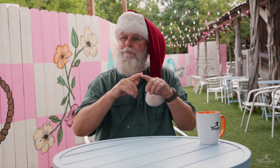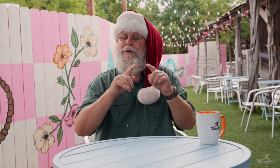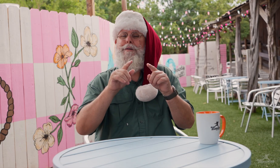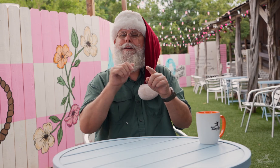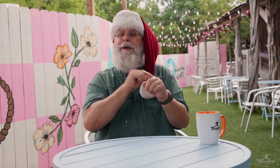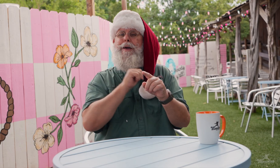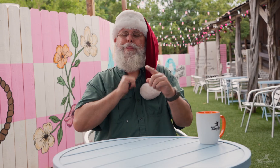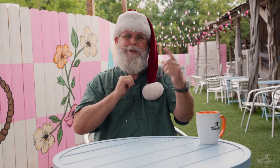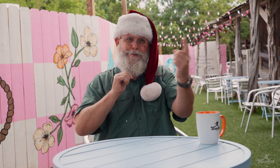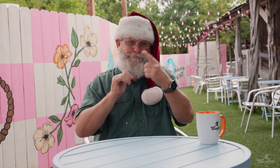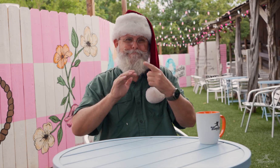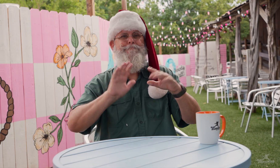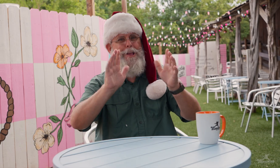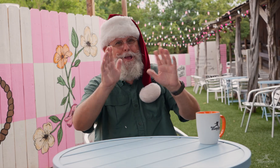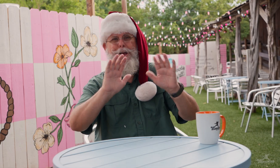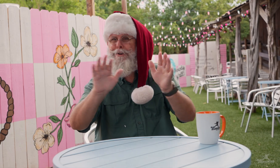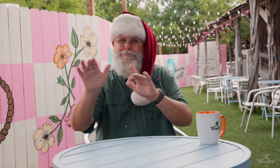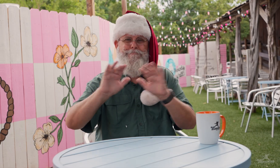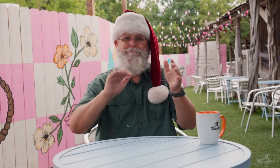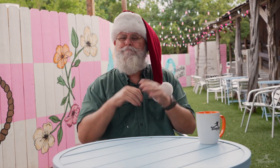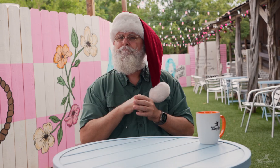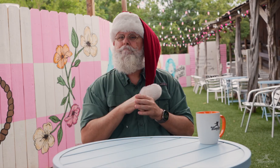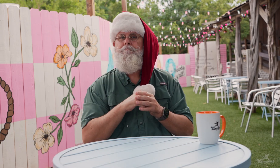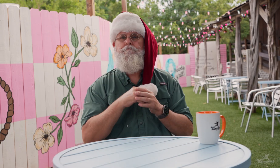Anthony came up to me as well and we visited